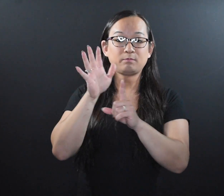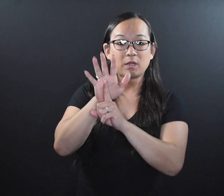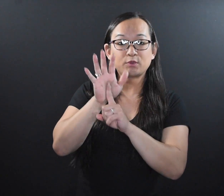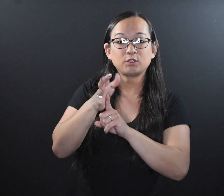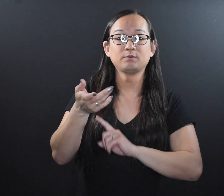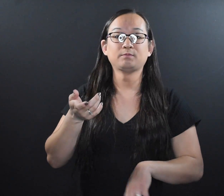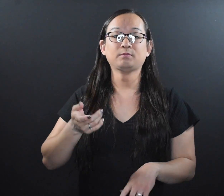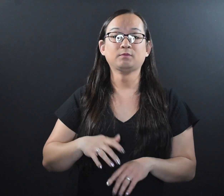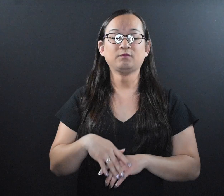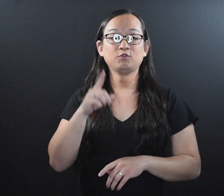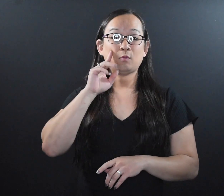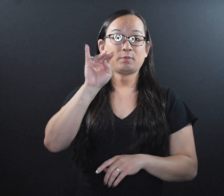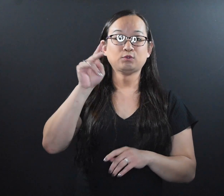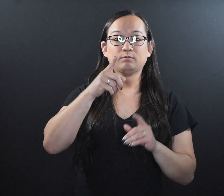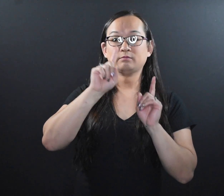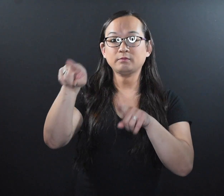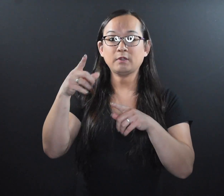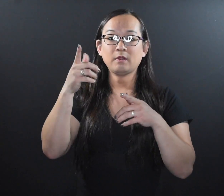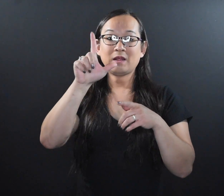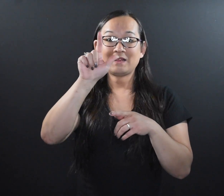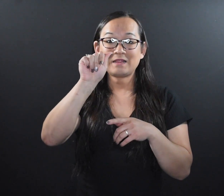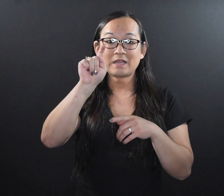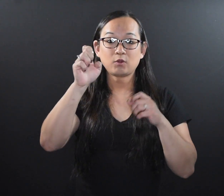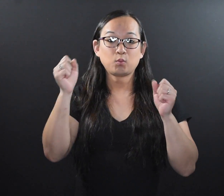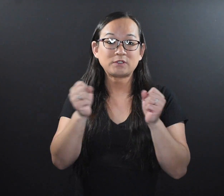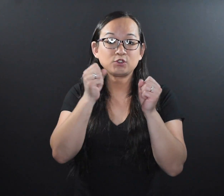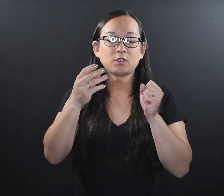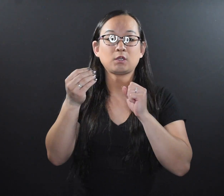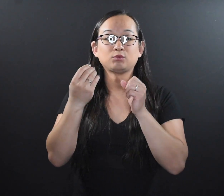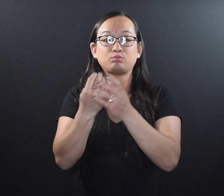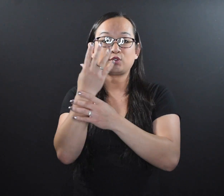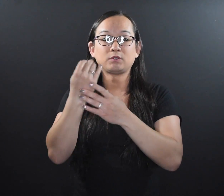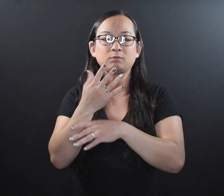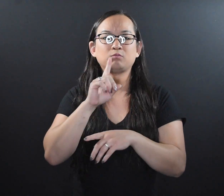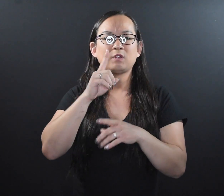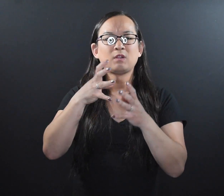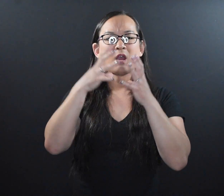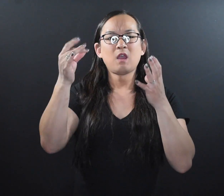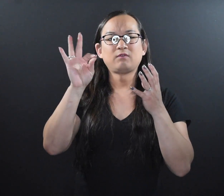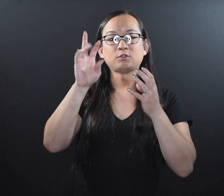late winter and spring and there may have been a considerable amount of travel to that country